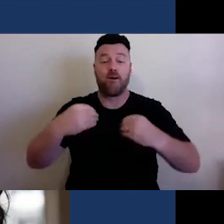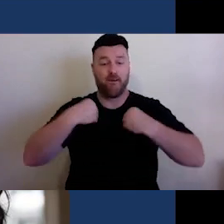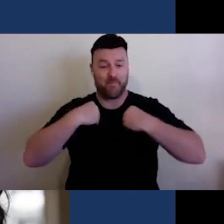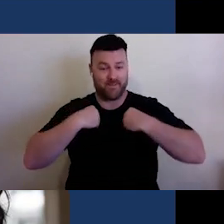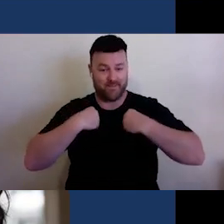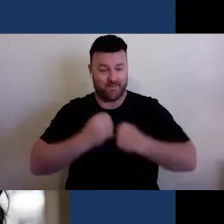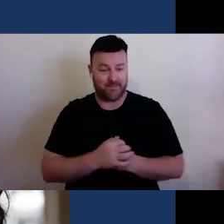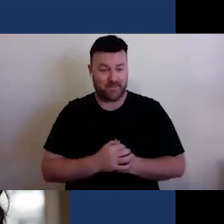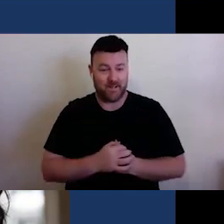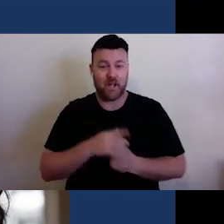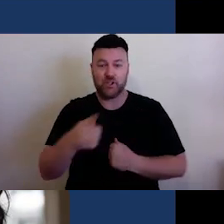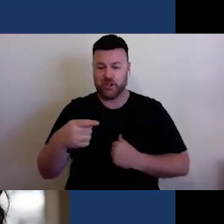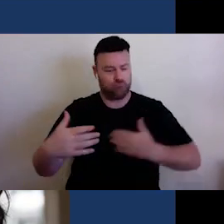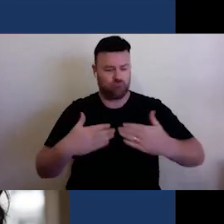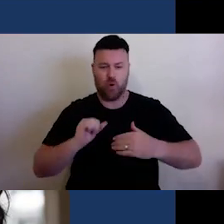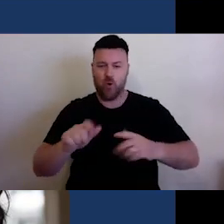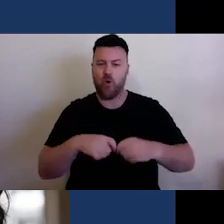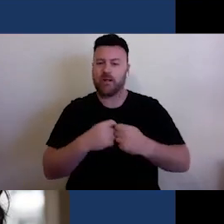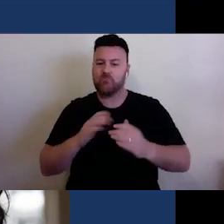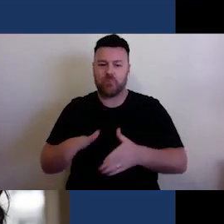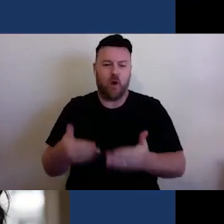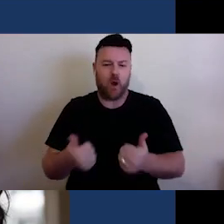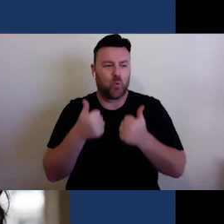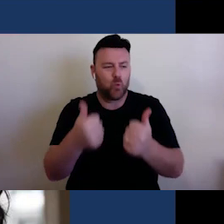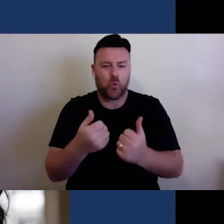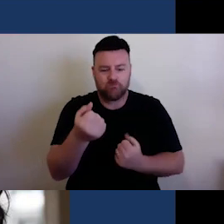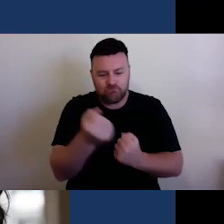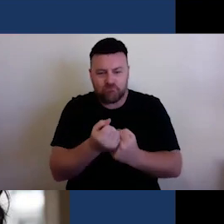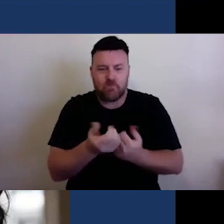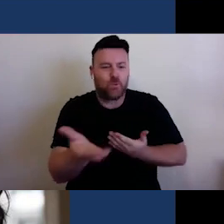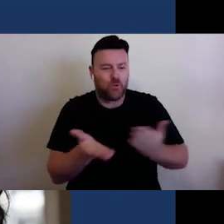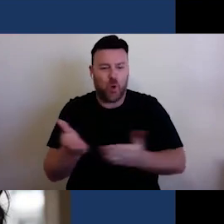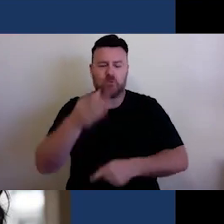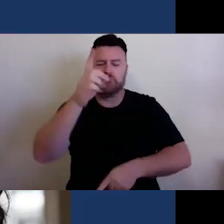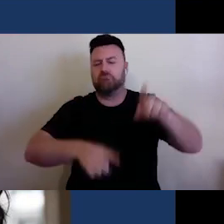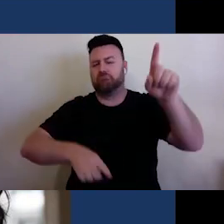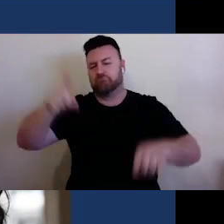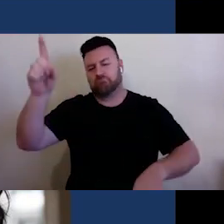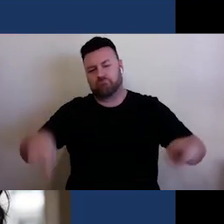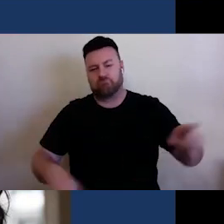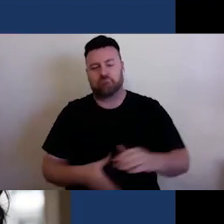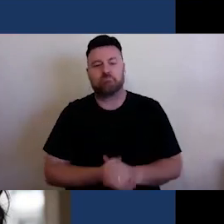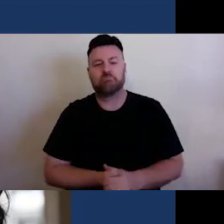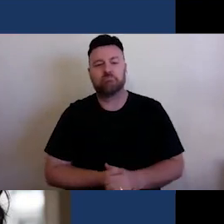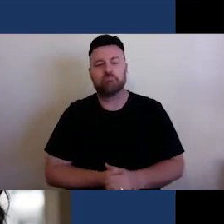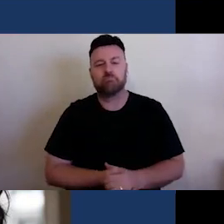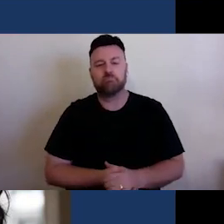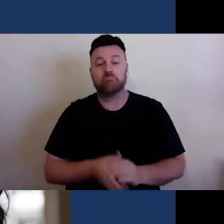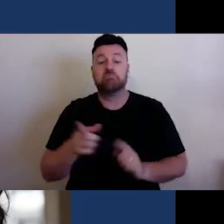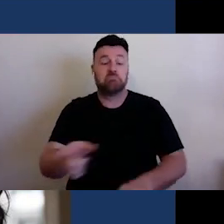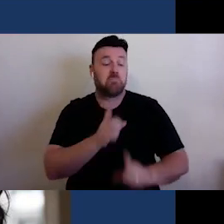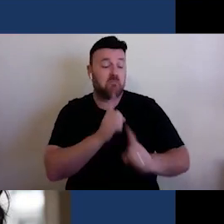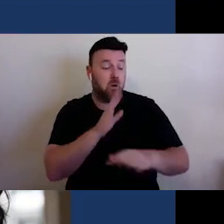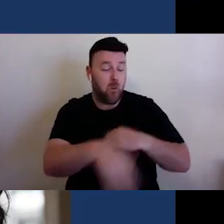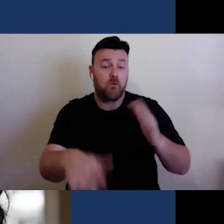deliver excellent results to a diverse client base. She